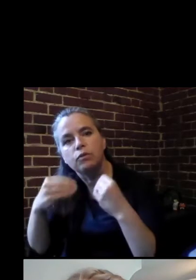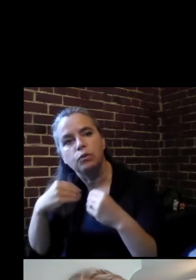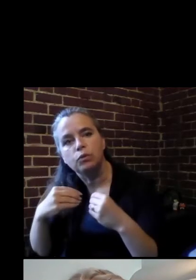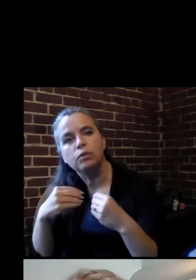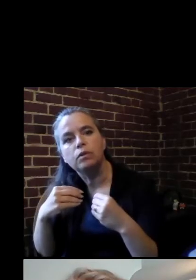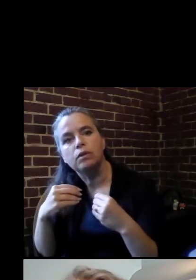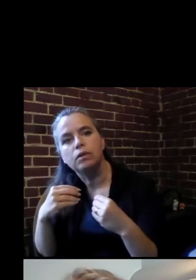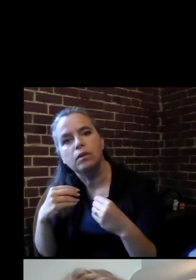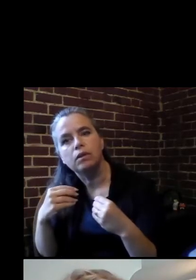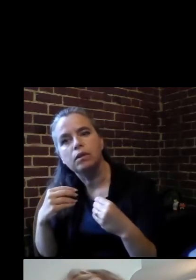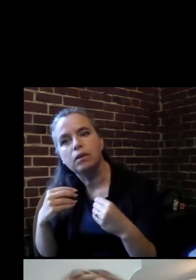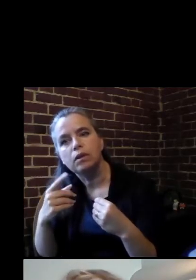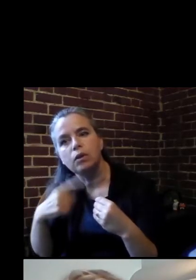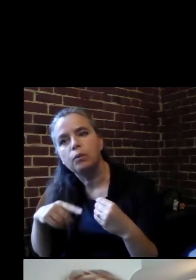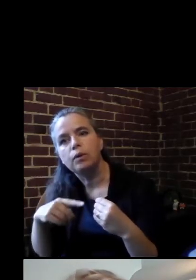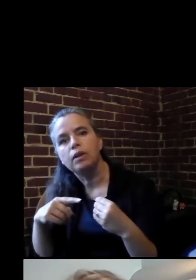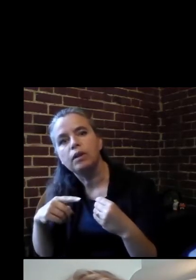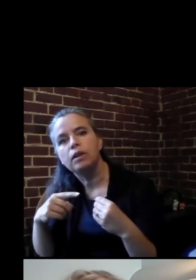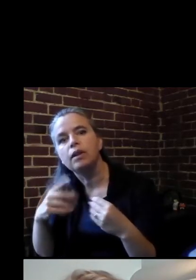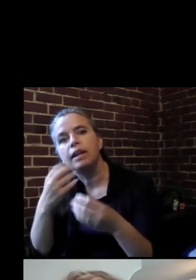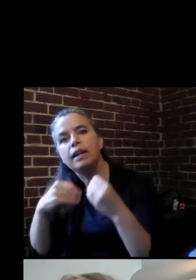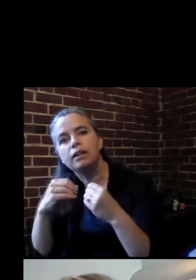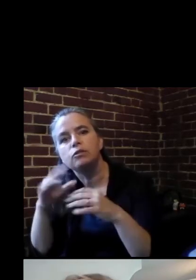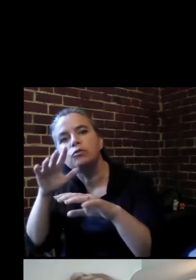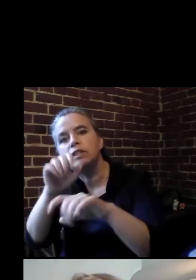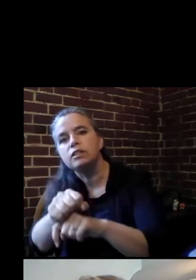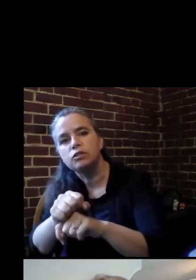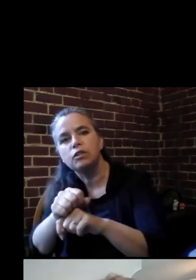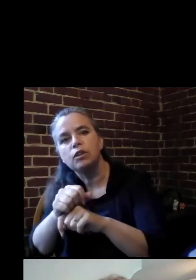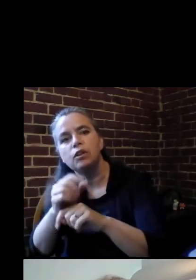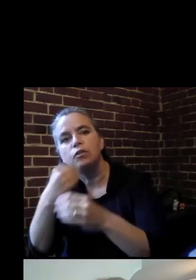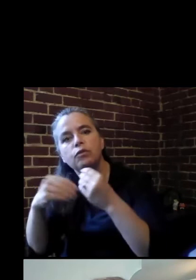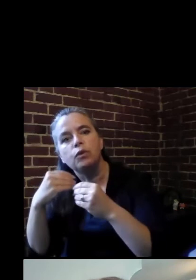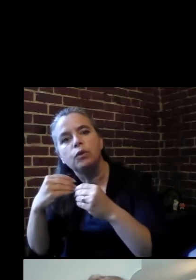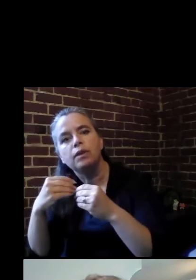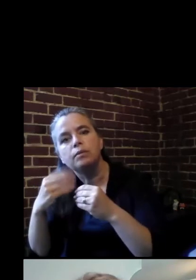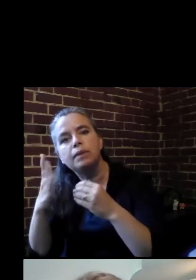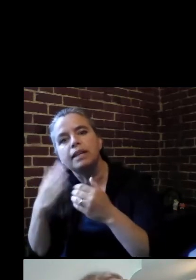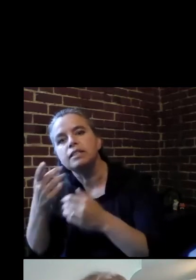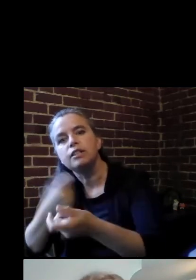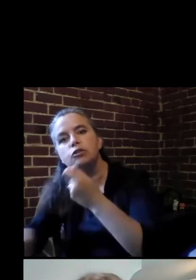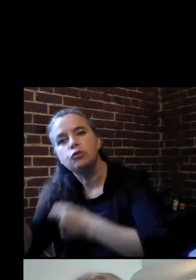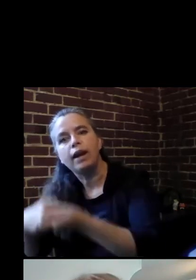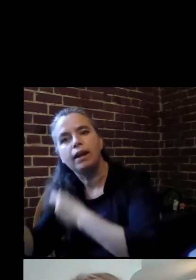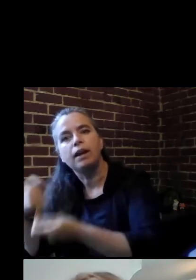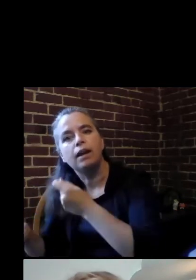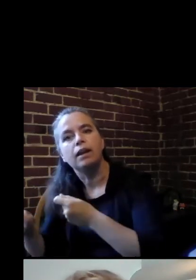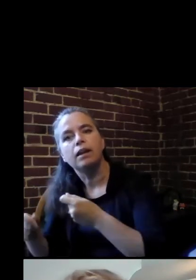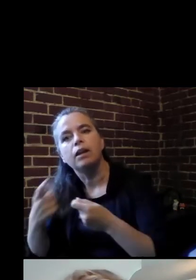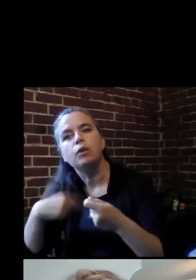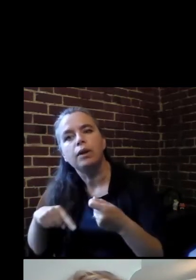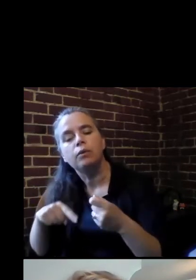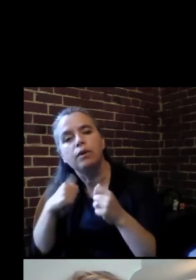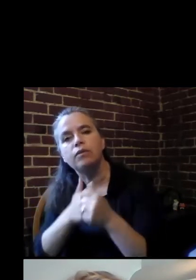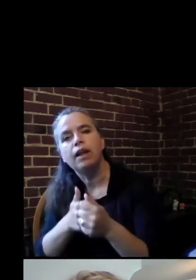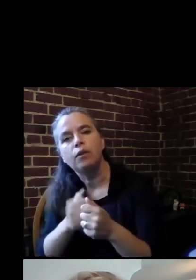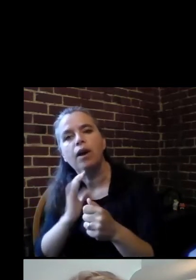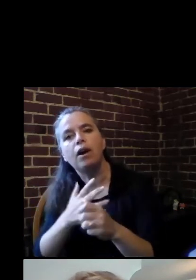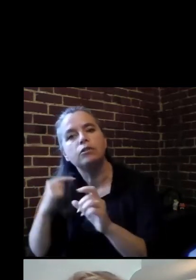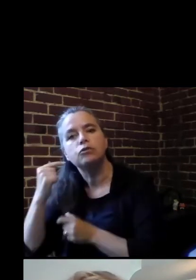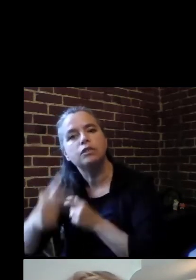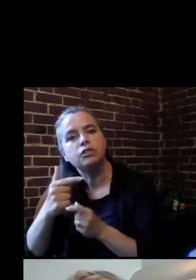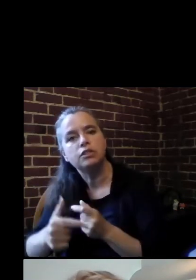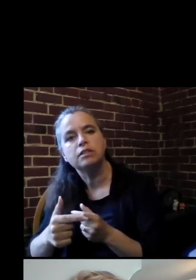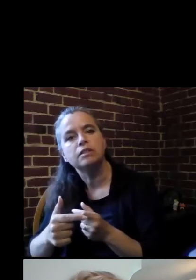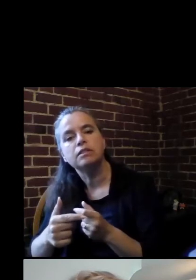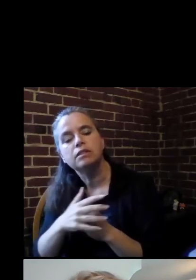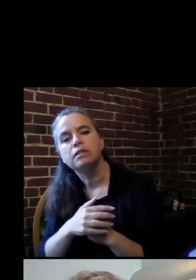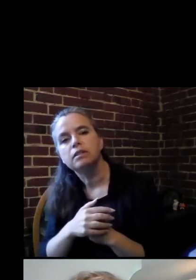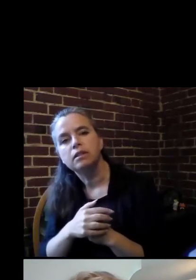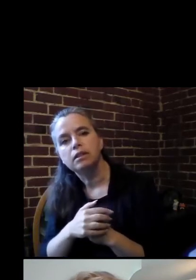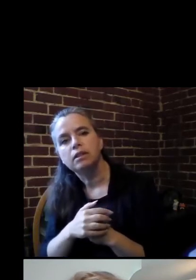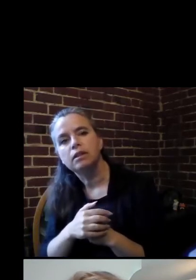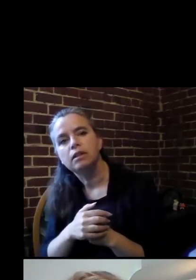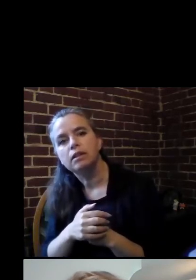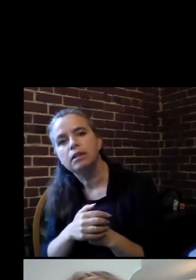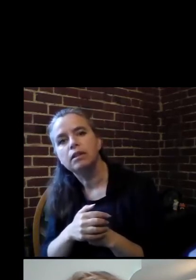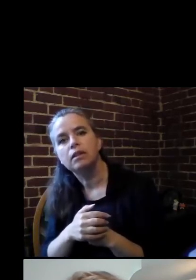We're going to hold on to our traditional foods, even though it might be easier for us to trade with you for that food, we will hold on to our tradition in spite of everything, and continue to hold on to our ways.